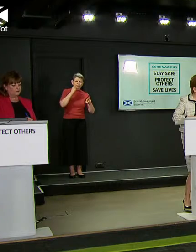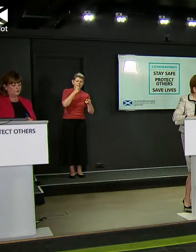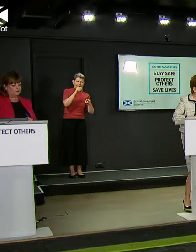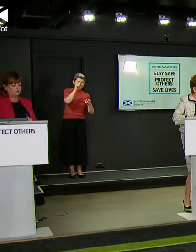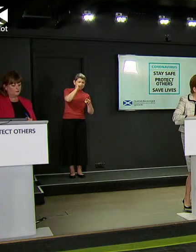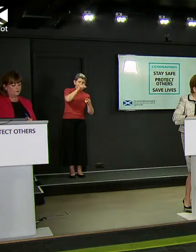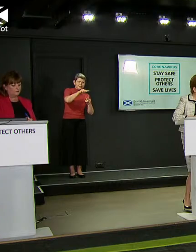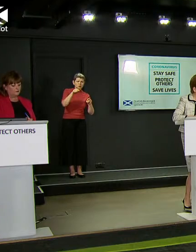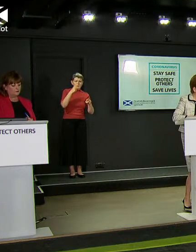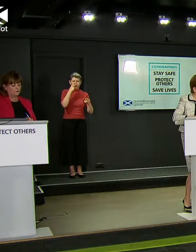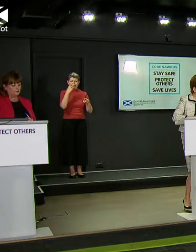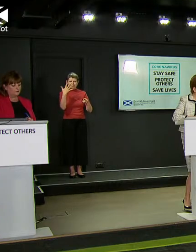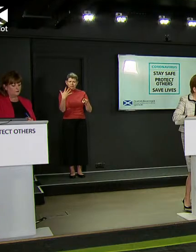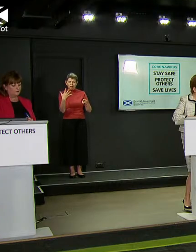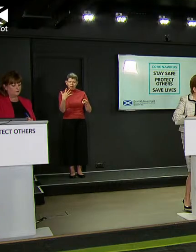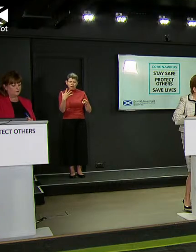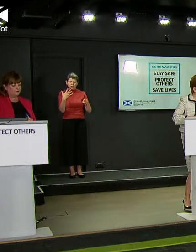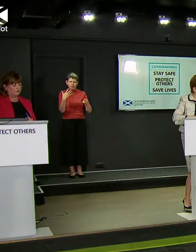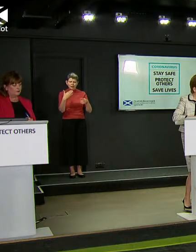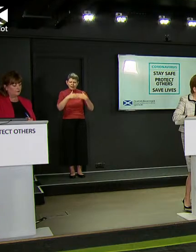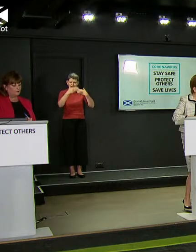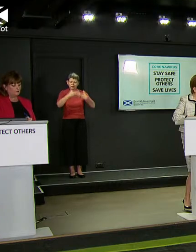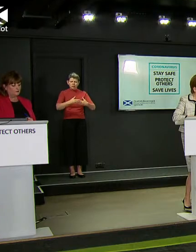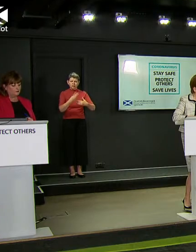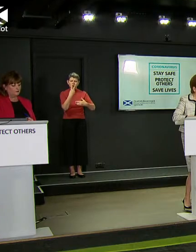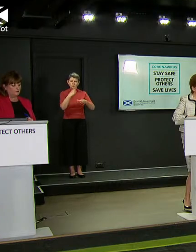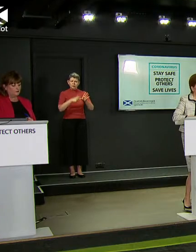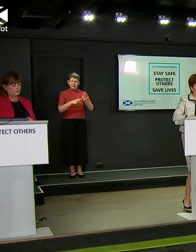the two-year period as was set out in the Higgins report?